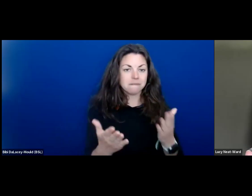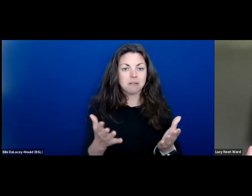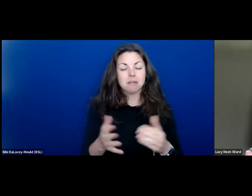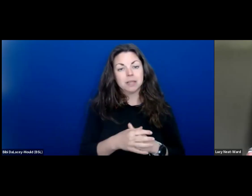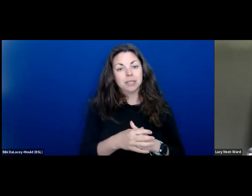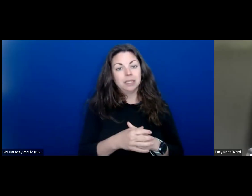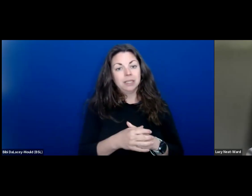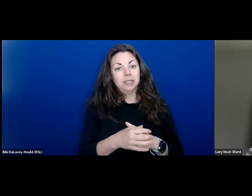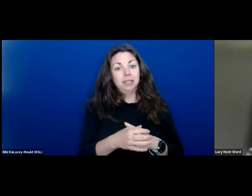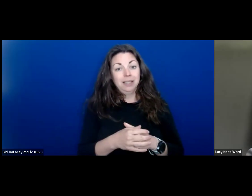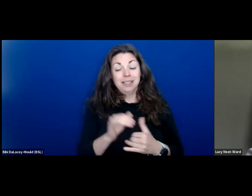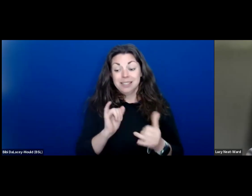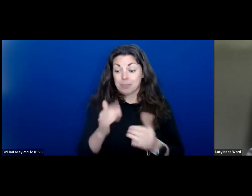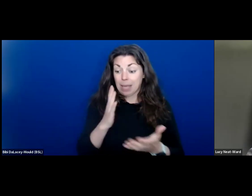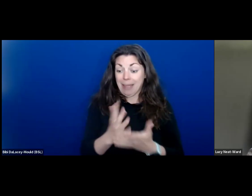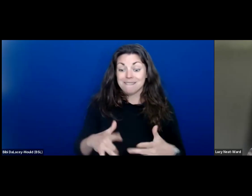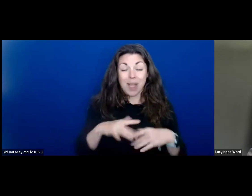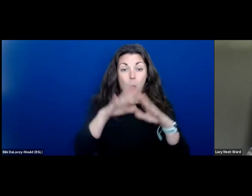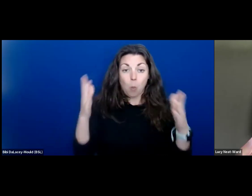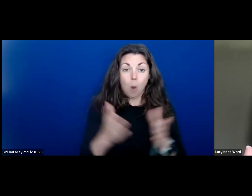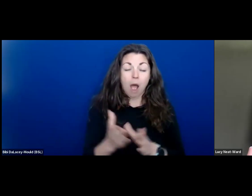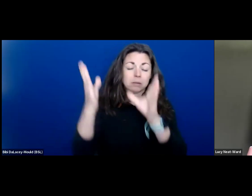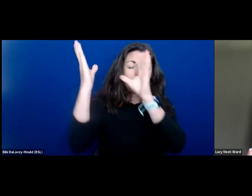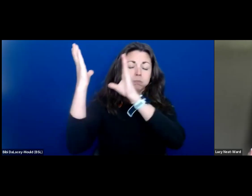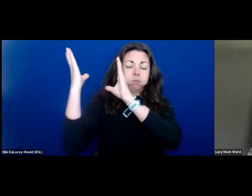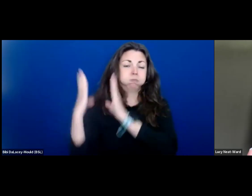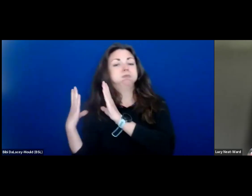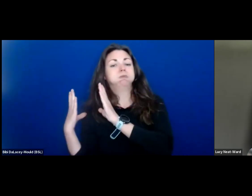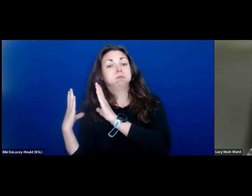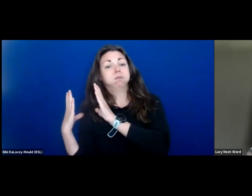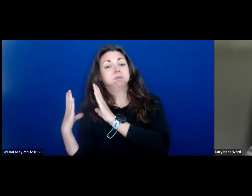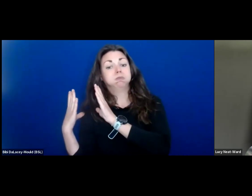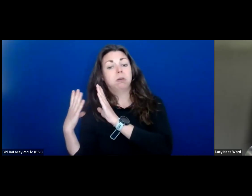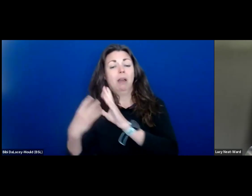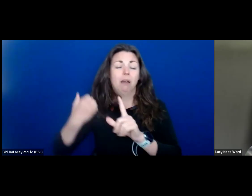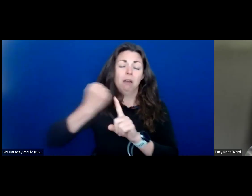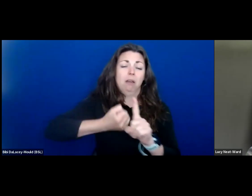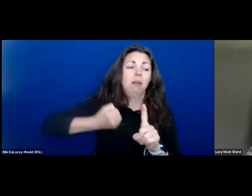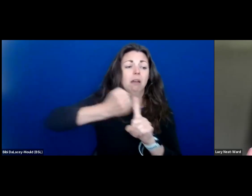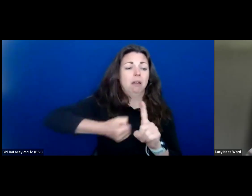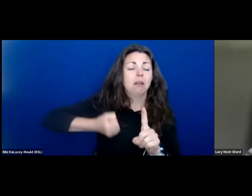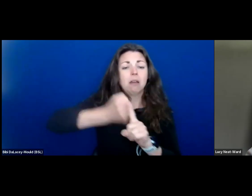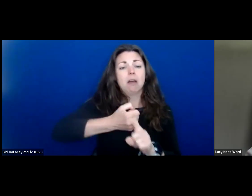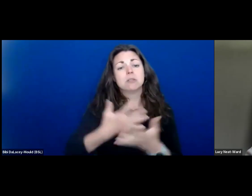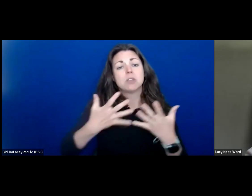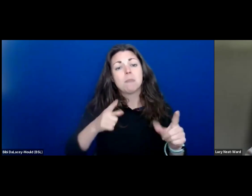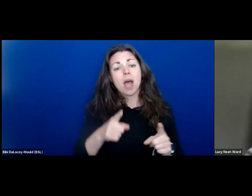the world is on your shoulders, and you having to advocate and fight so hard for all these things. But there are people out there